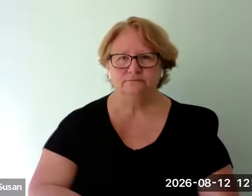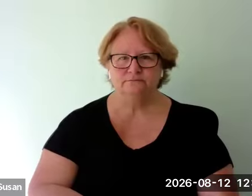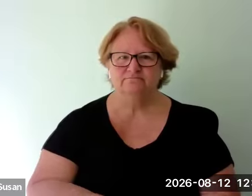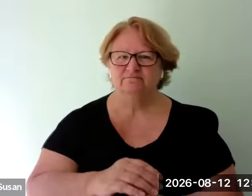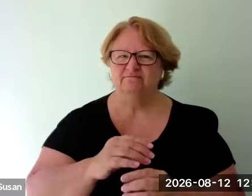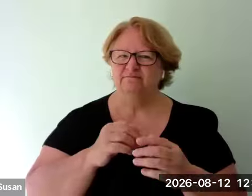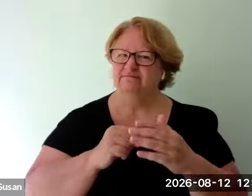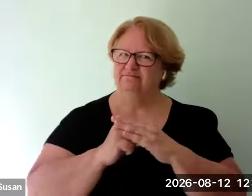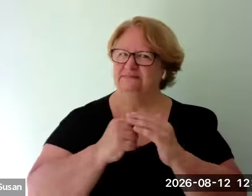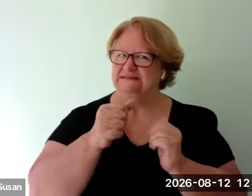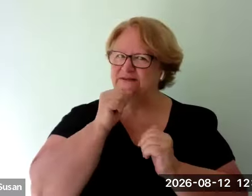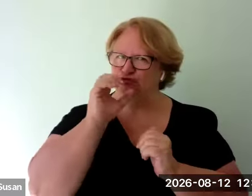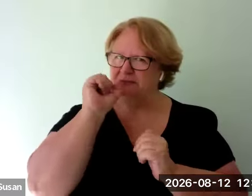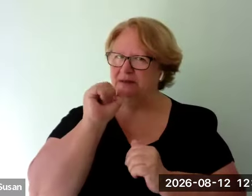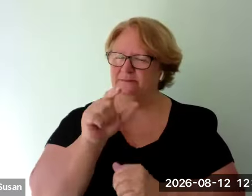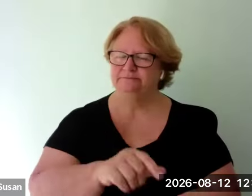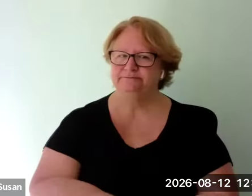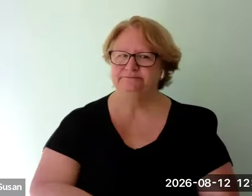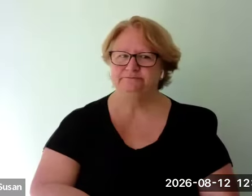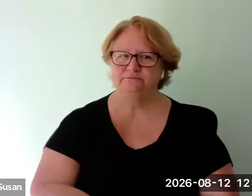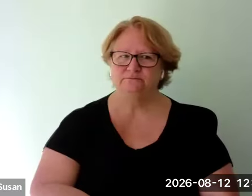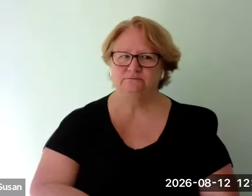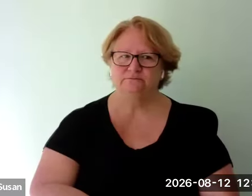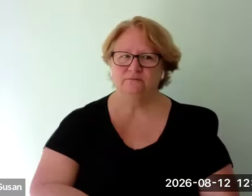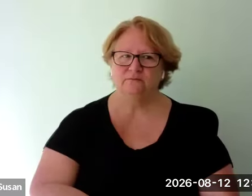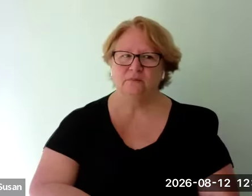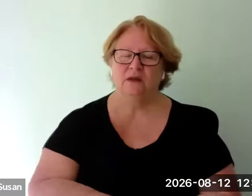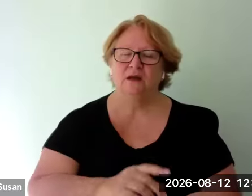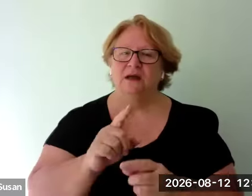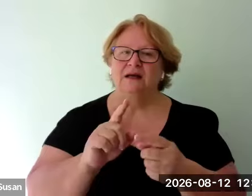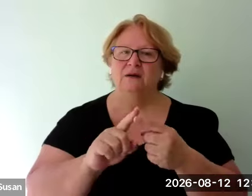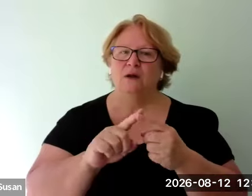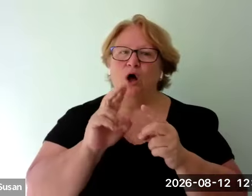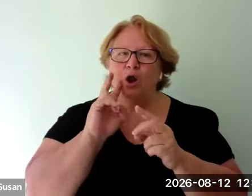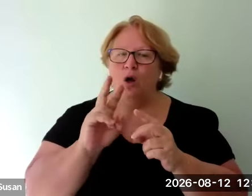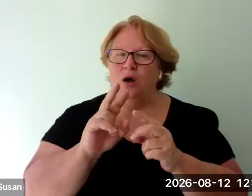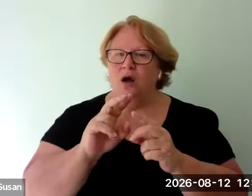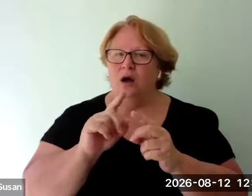give you a warning that you are over the word limit. So,